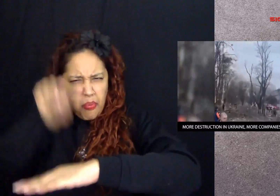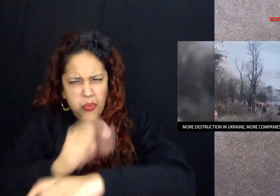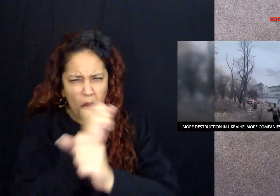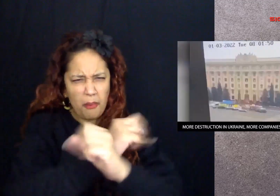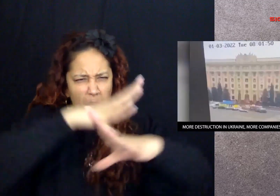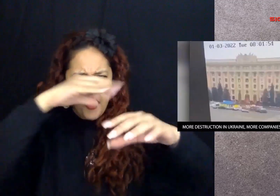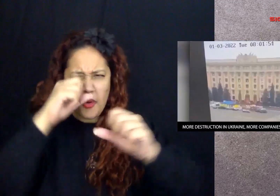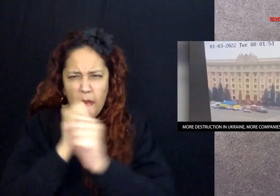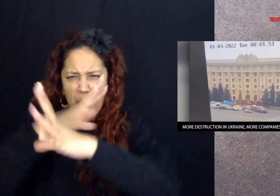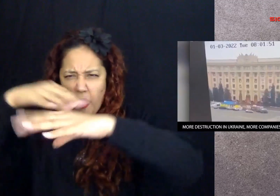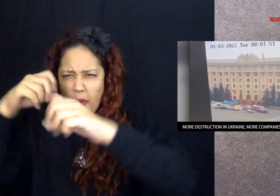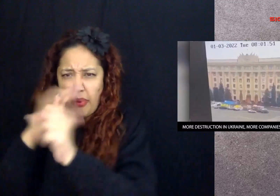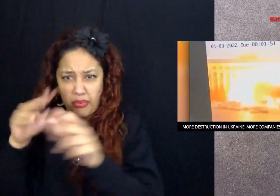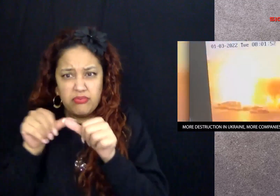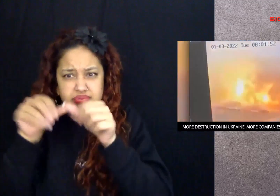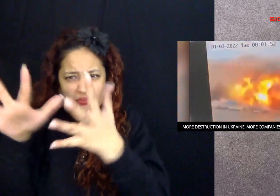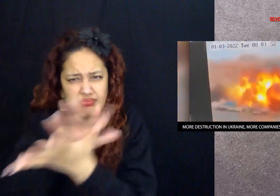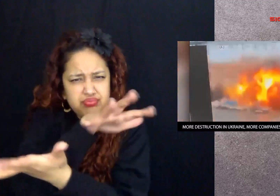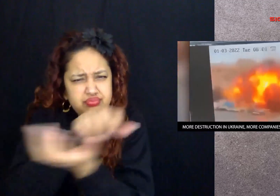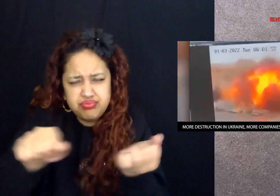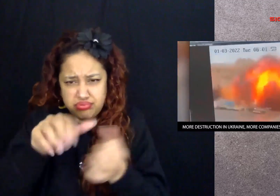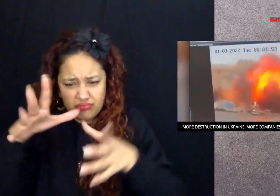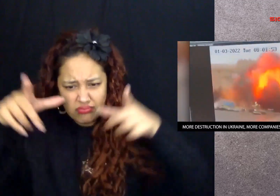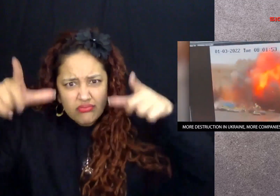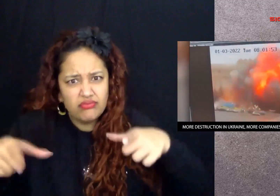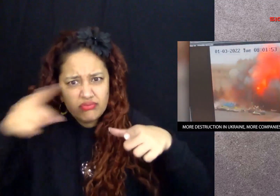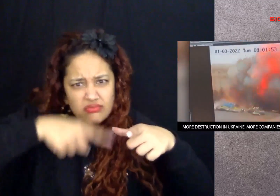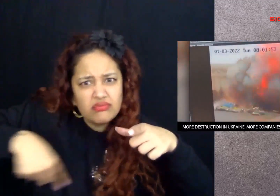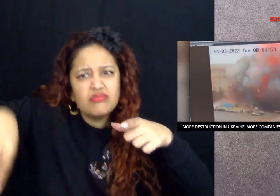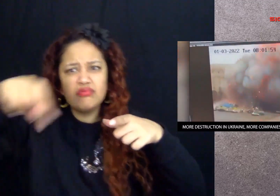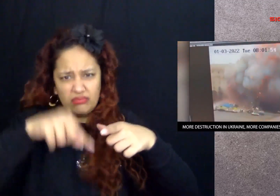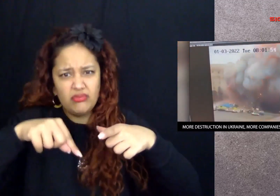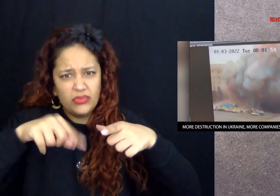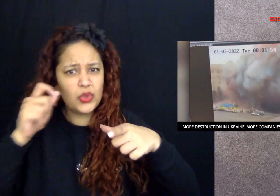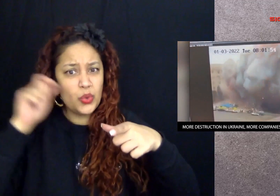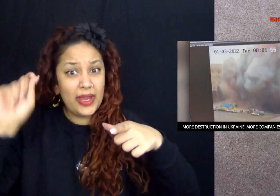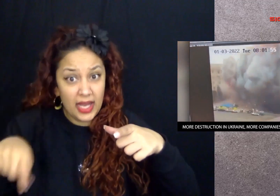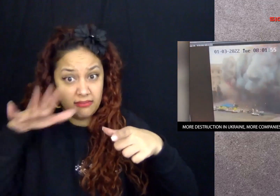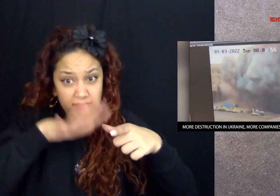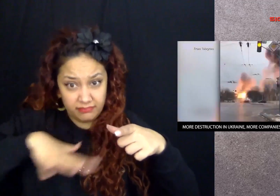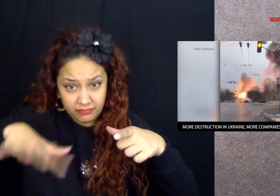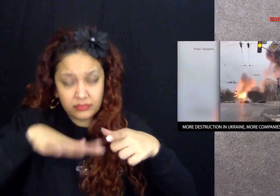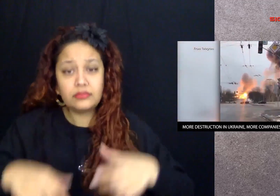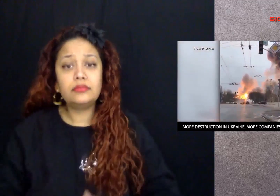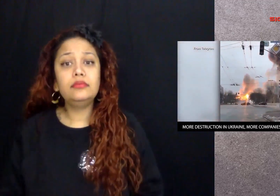fled Ukraine fearing for their lives and deadly military strikes continue to destroy the region